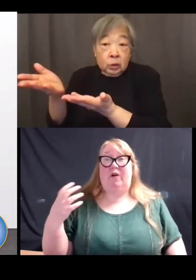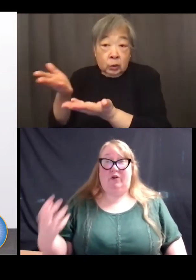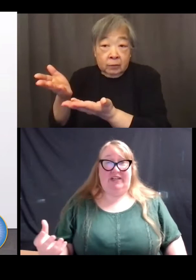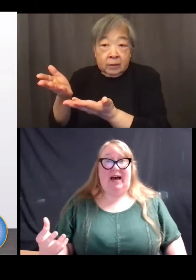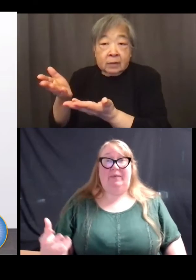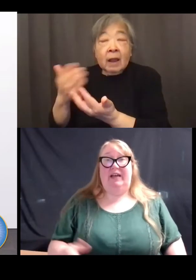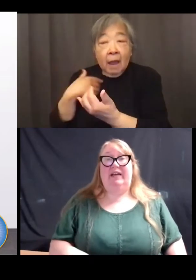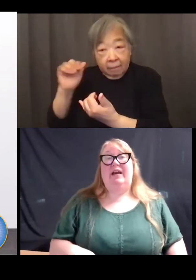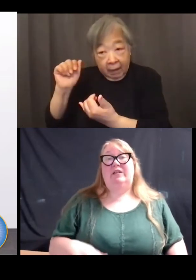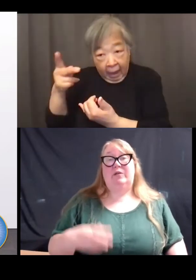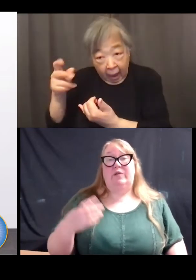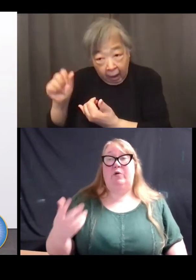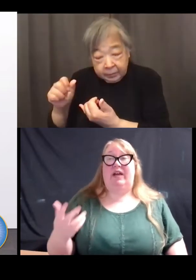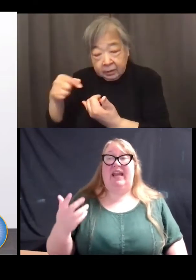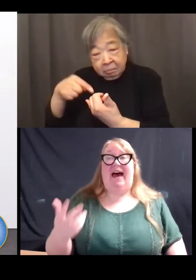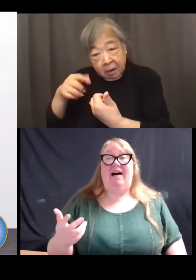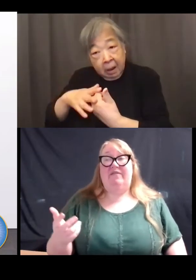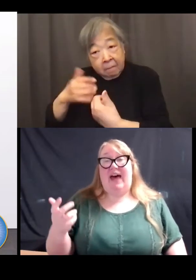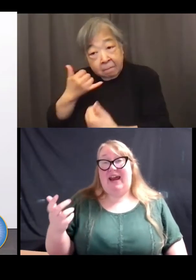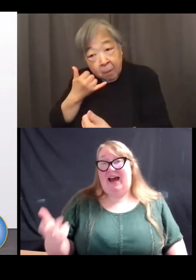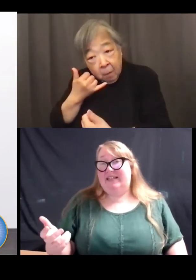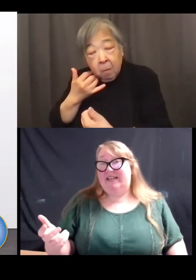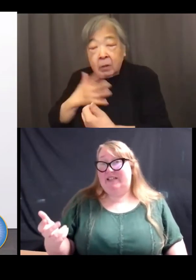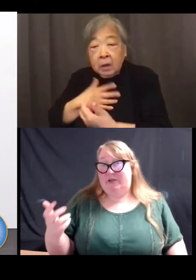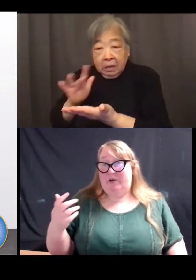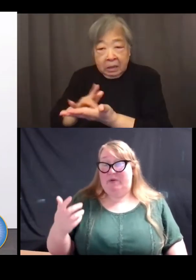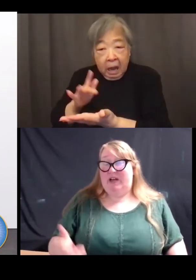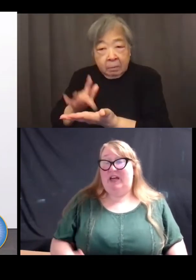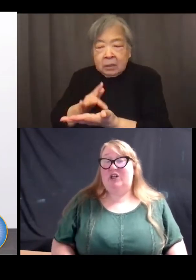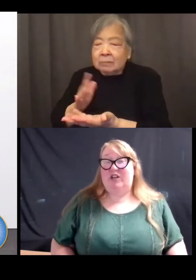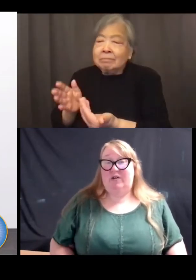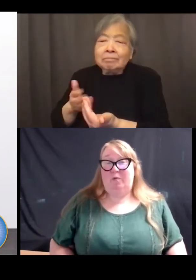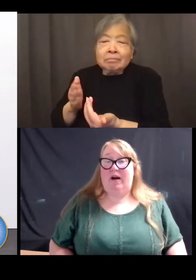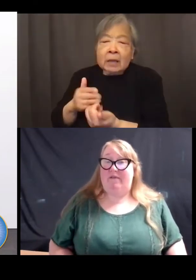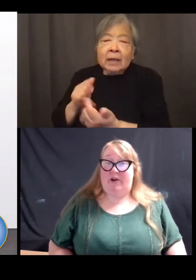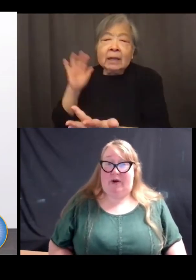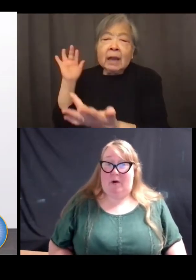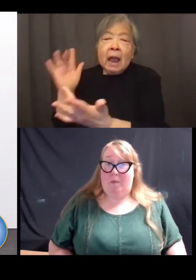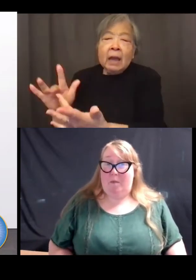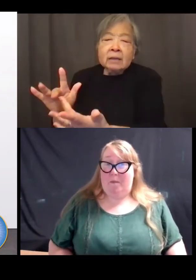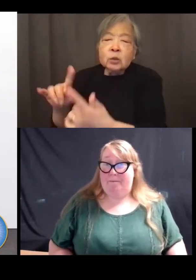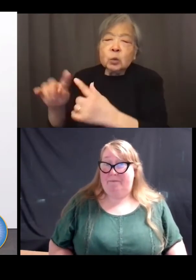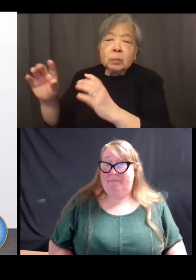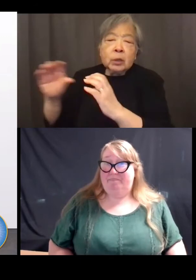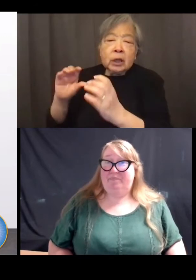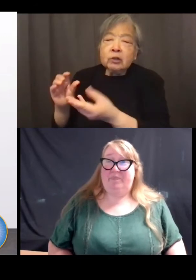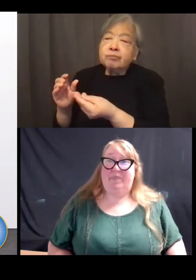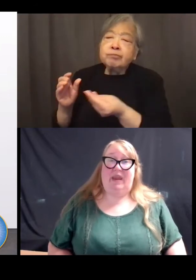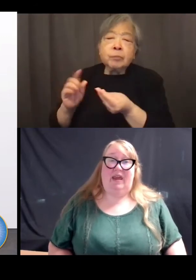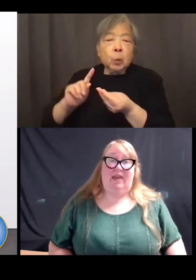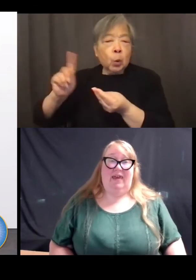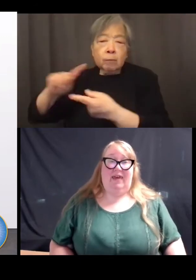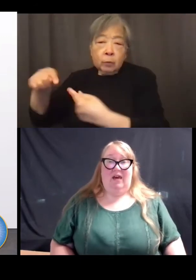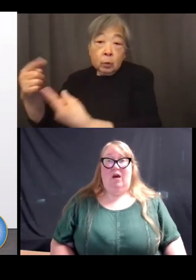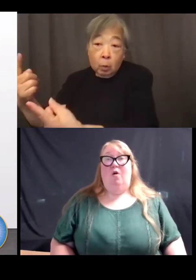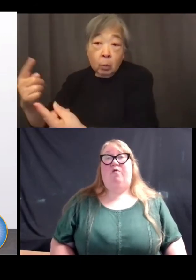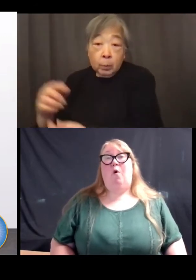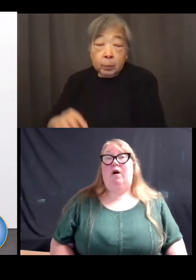on your tablet so you can have access to communication wherever you go.